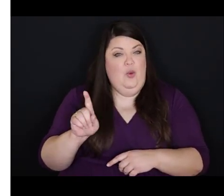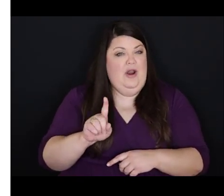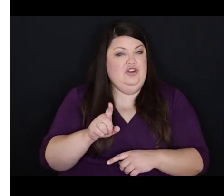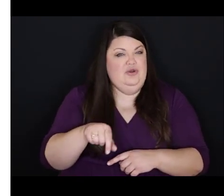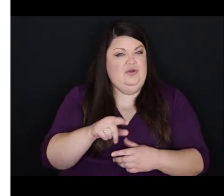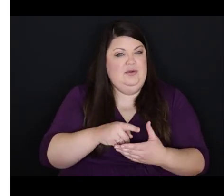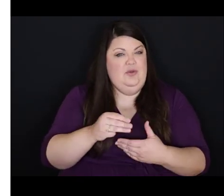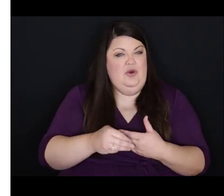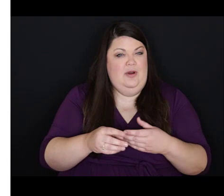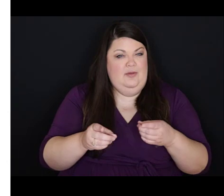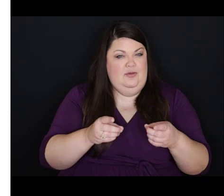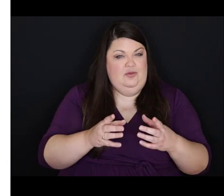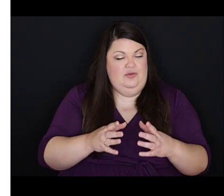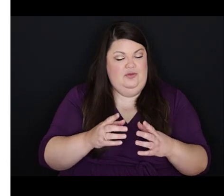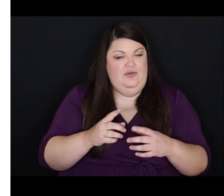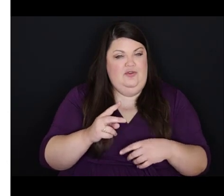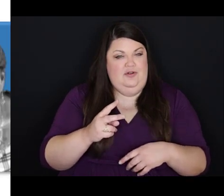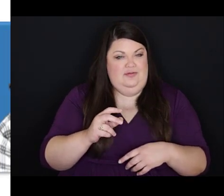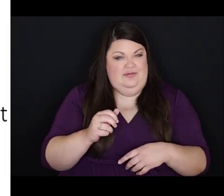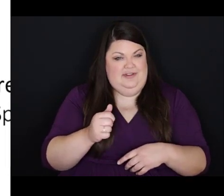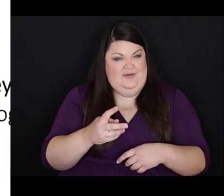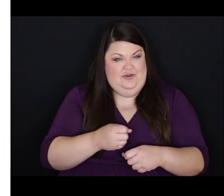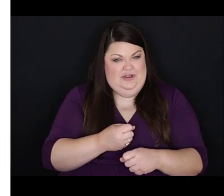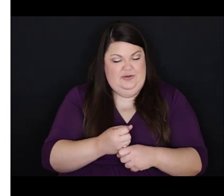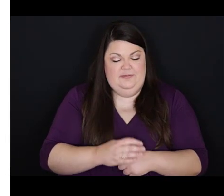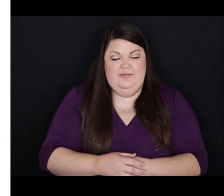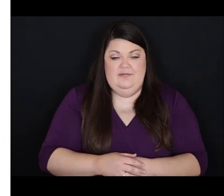Let’s begin with Shelley Hendren. [Shelley Hendren] Thank you, Terry.